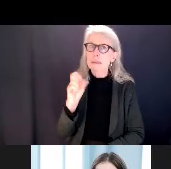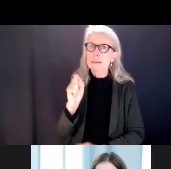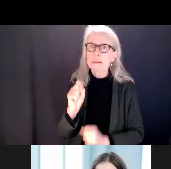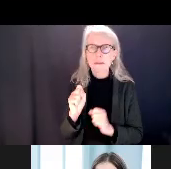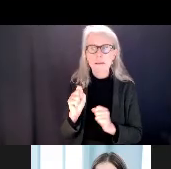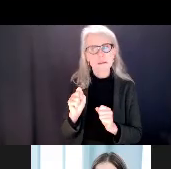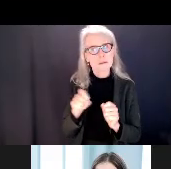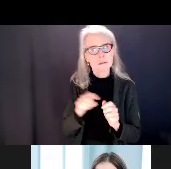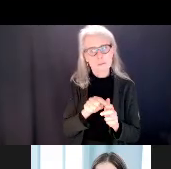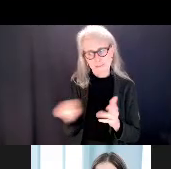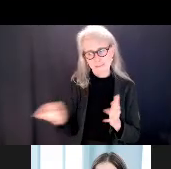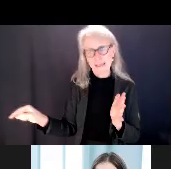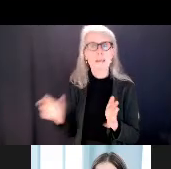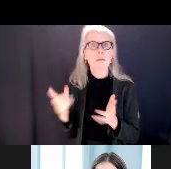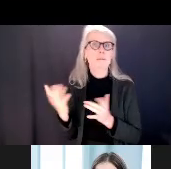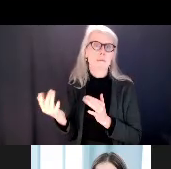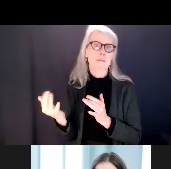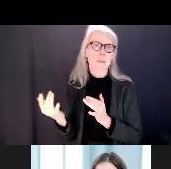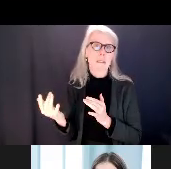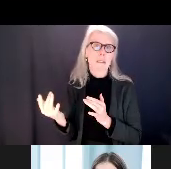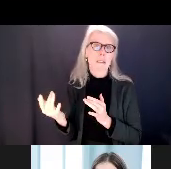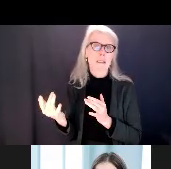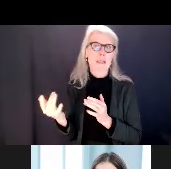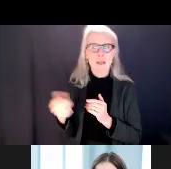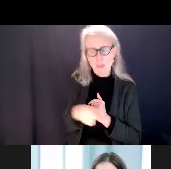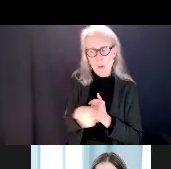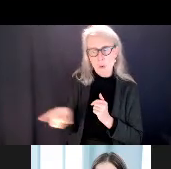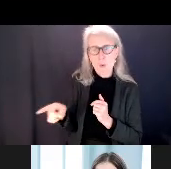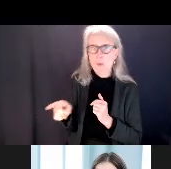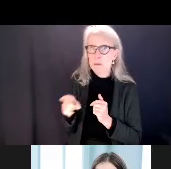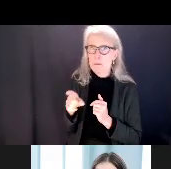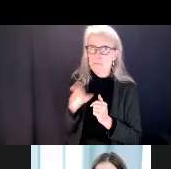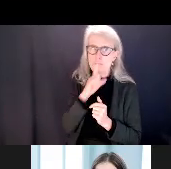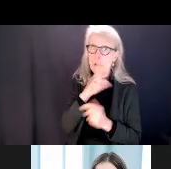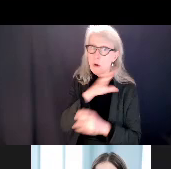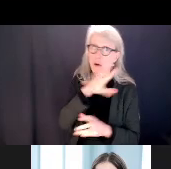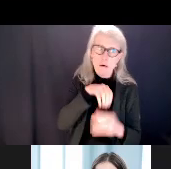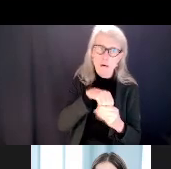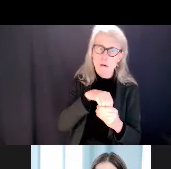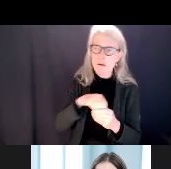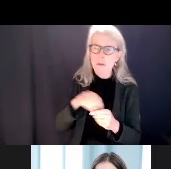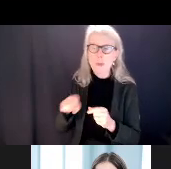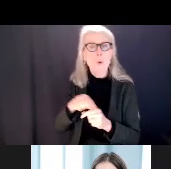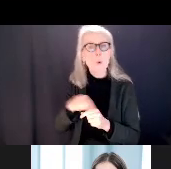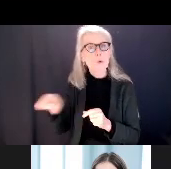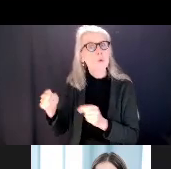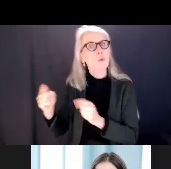that's not all the kids. Those are just the ones who waited the longest, um it's it's pretty sad.